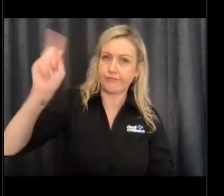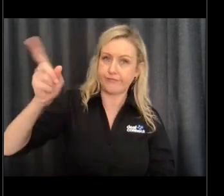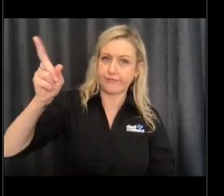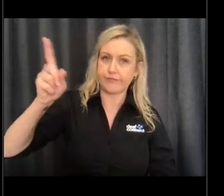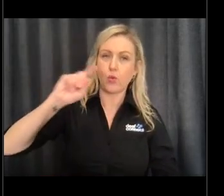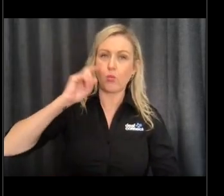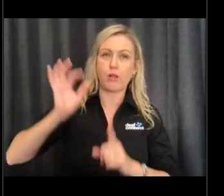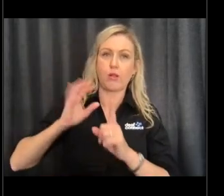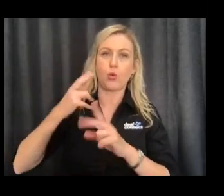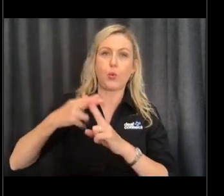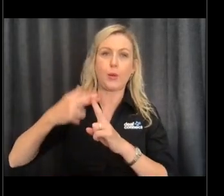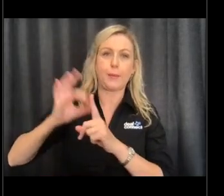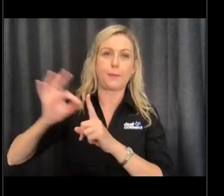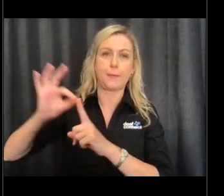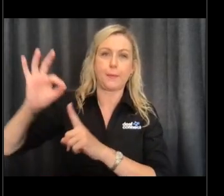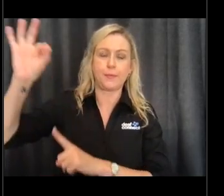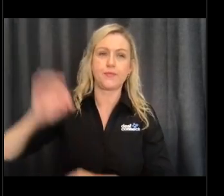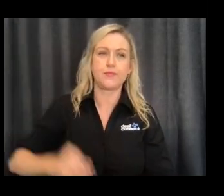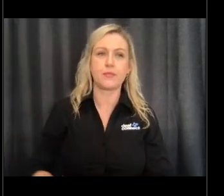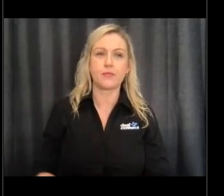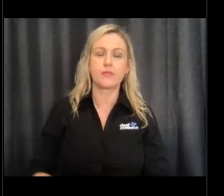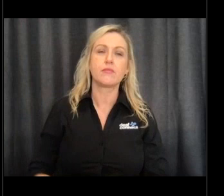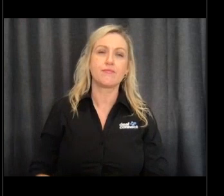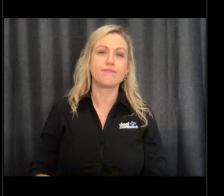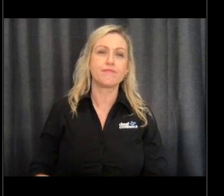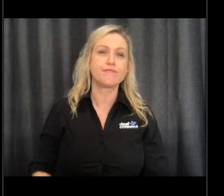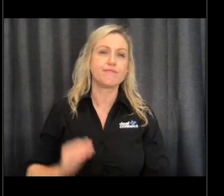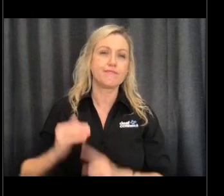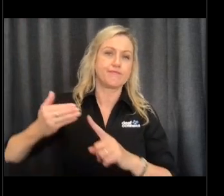There have been delays over the last 12 months and I don't think there's any way to shy away